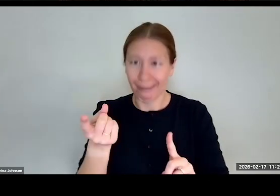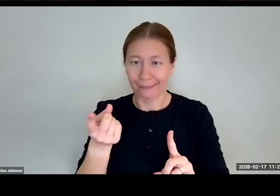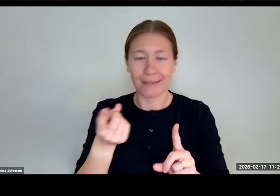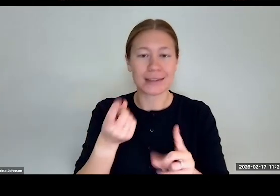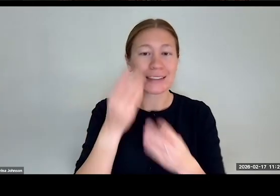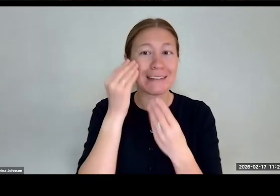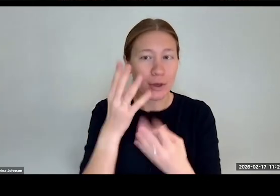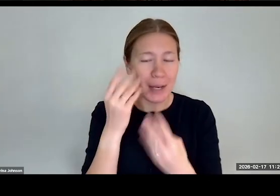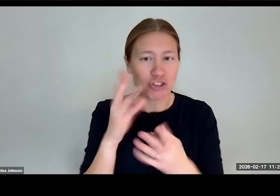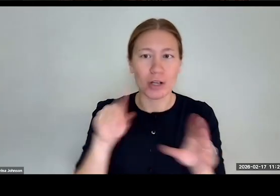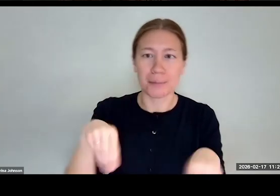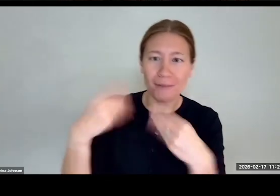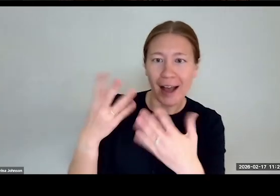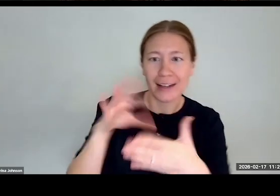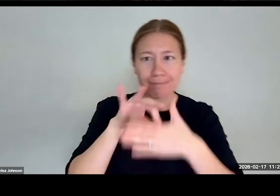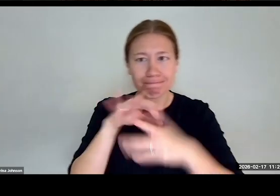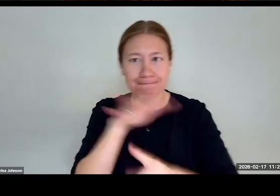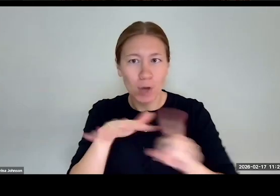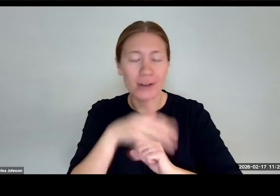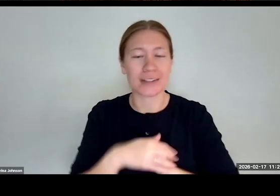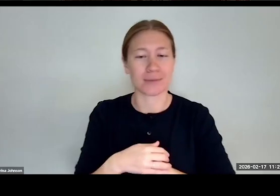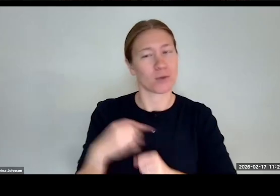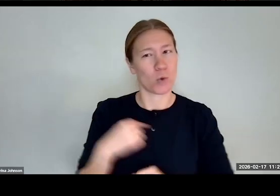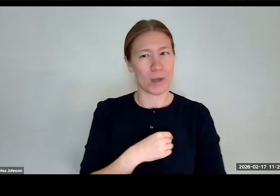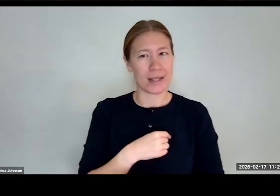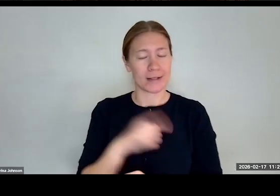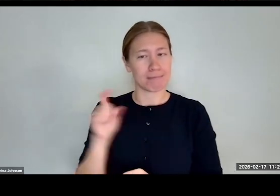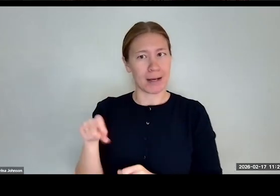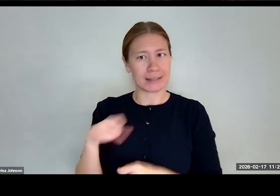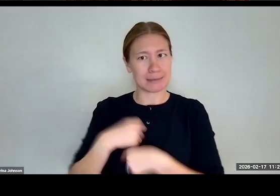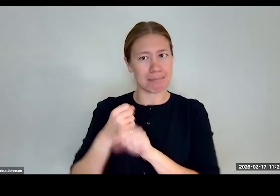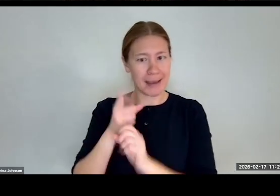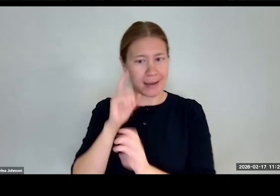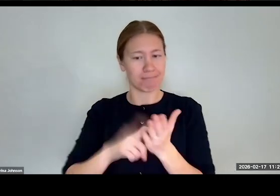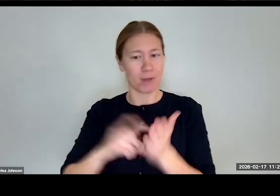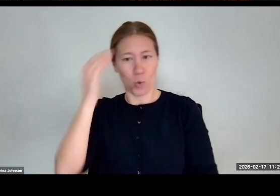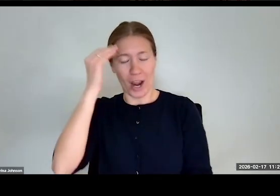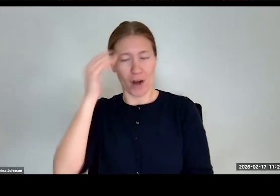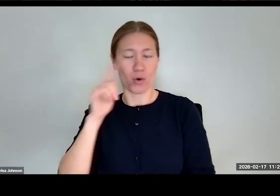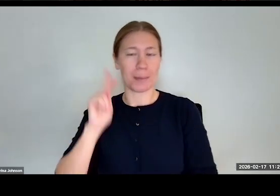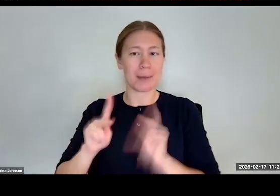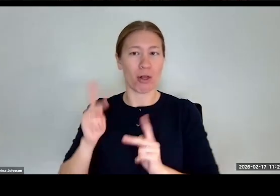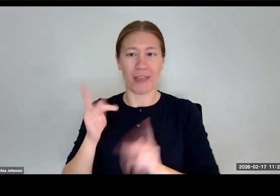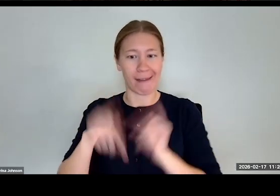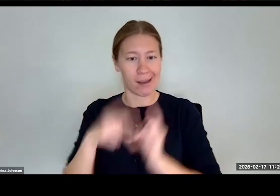And so we wanna make sure that these are also detectable by individuals that can't visually see your slides. And so to do that we need